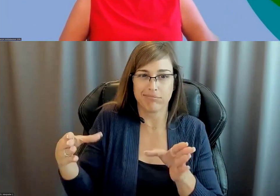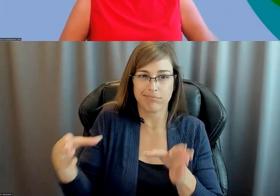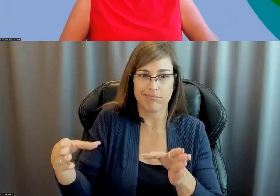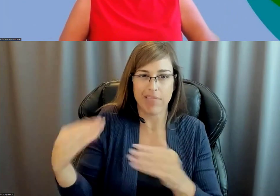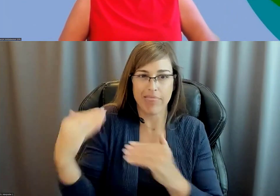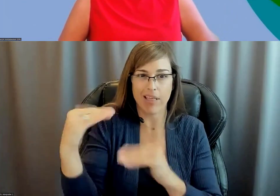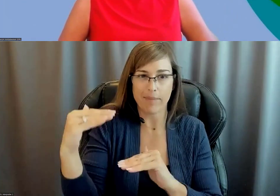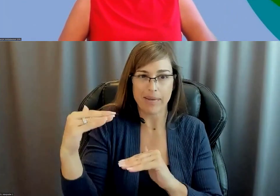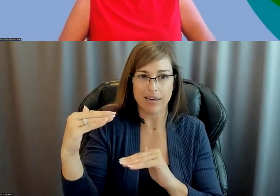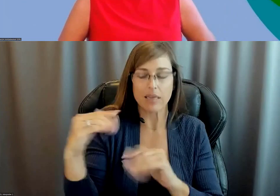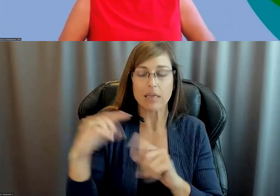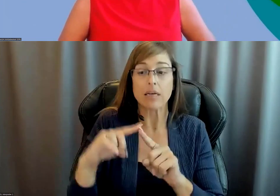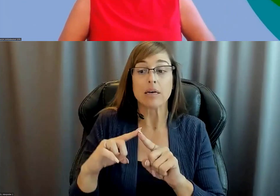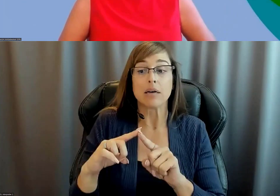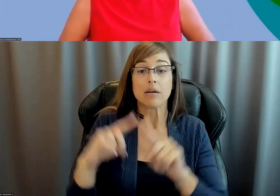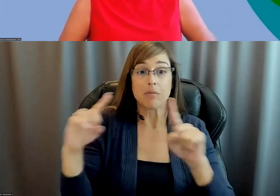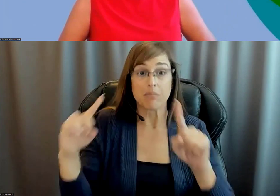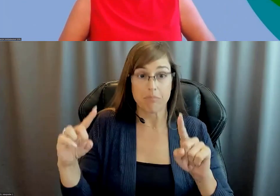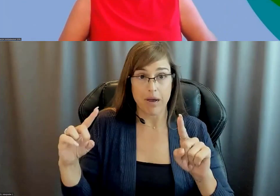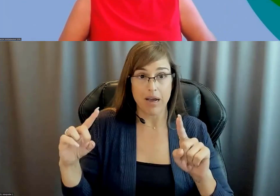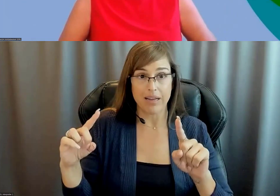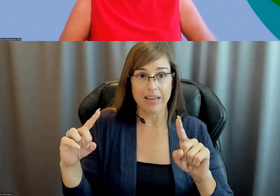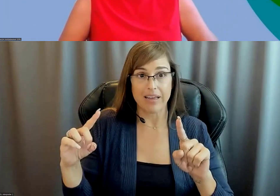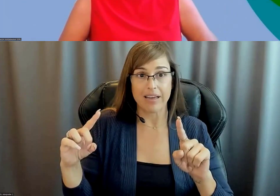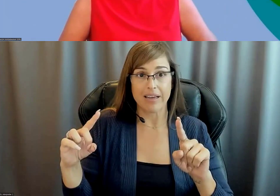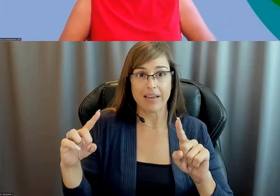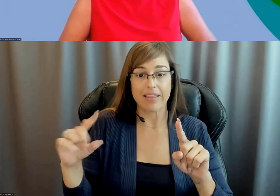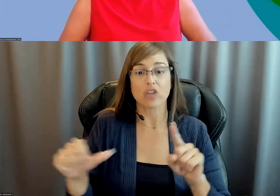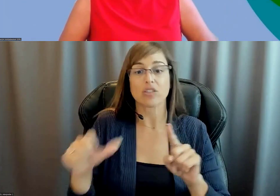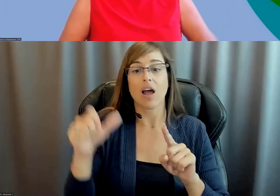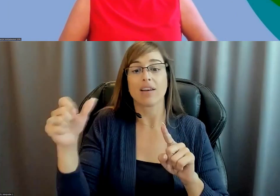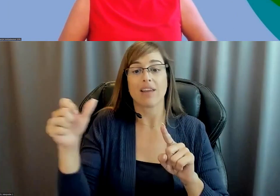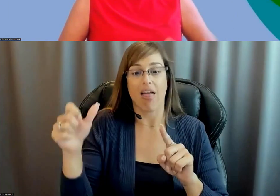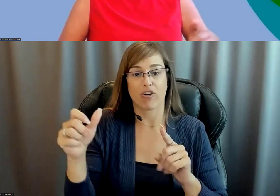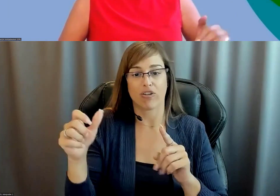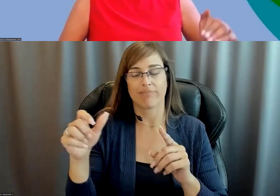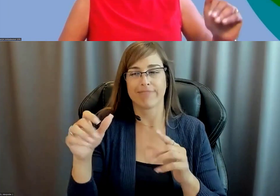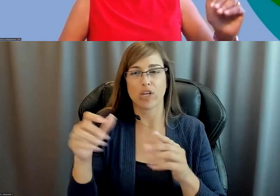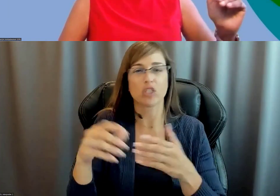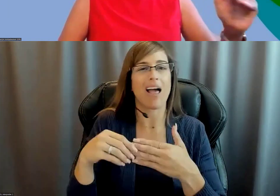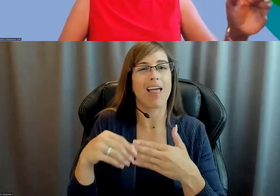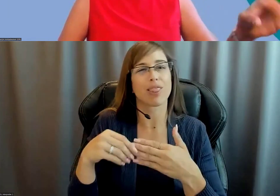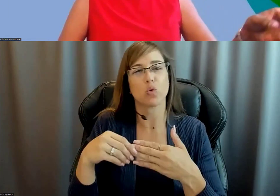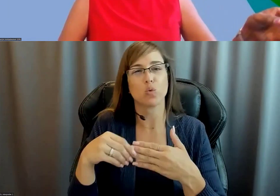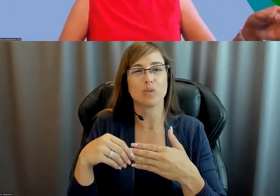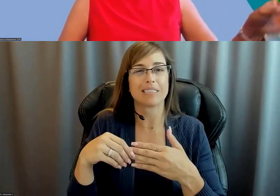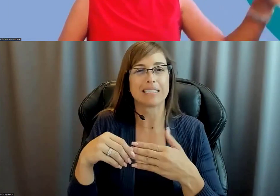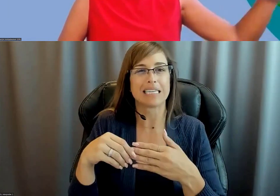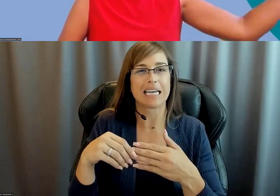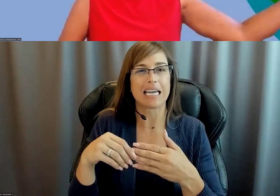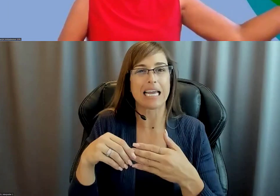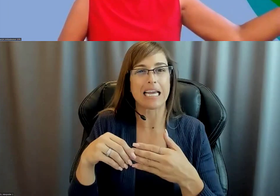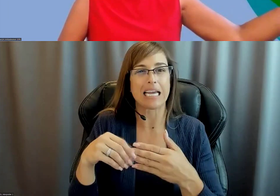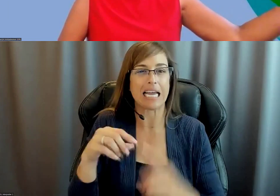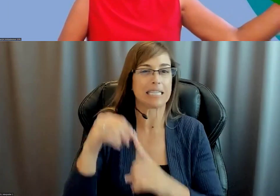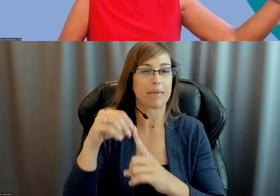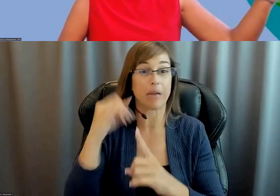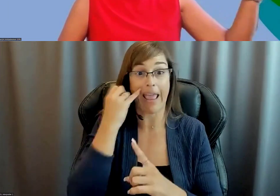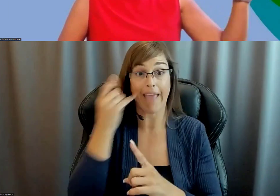However, there is a subsequent use exception. If you have used that research